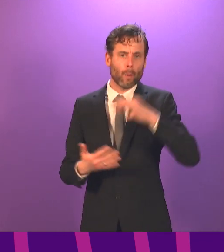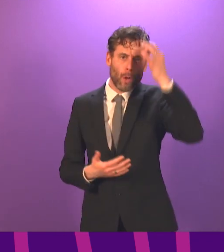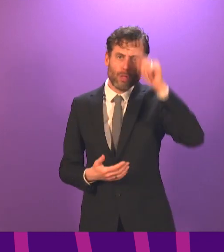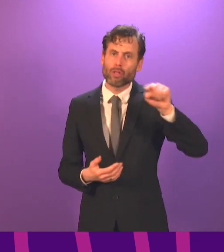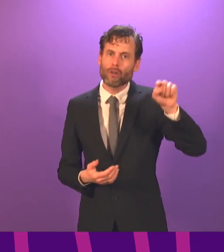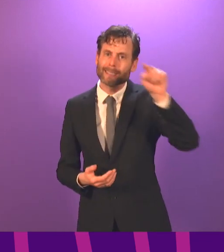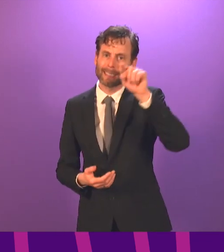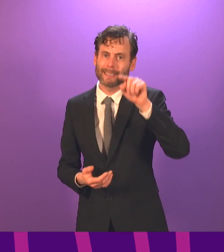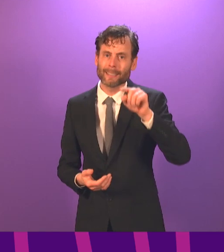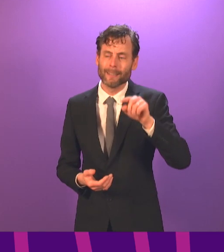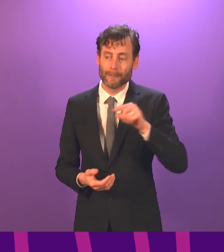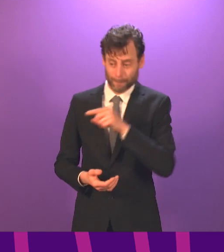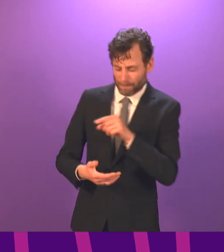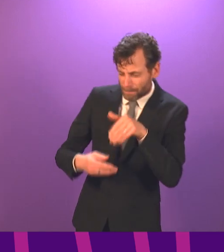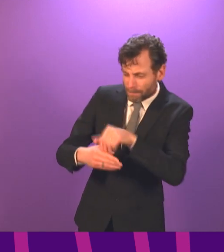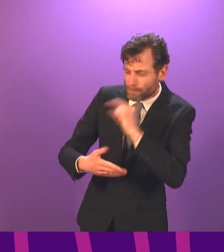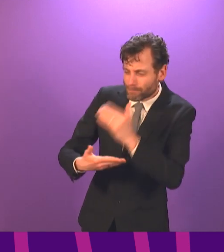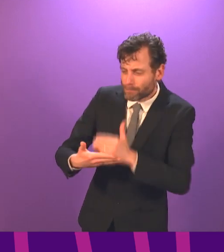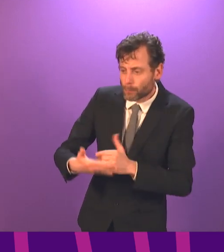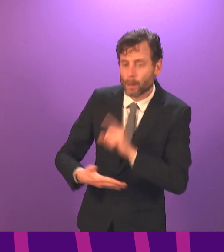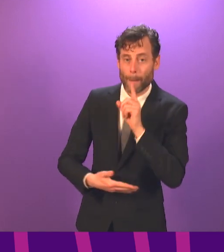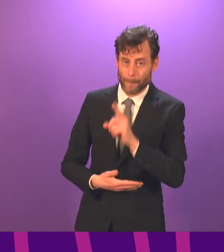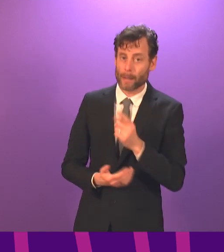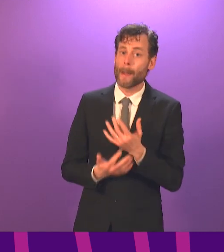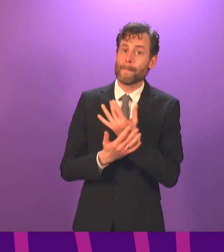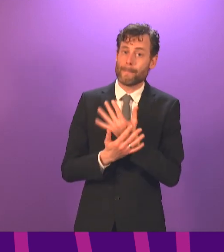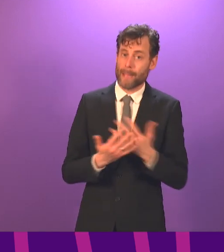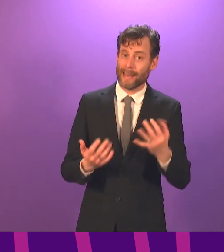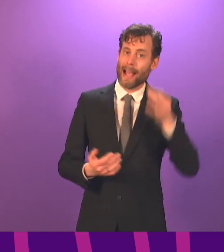raised concerns with me about safety at polling stations. For example, what happens